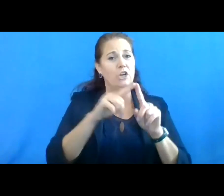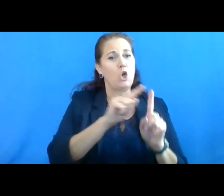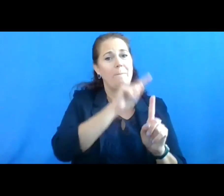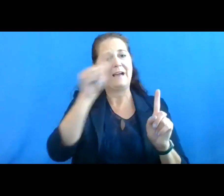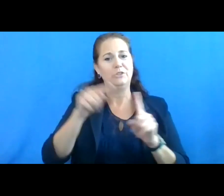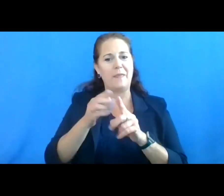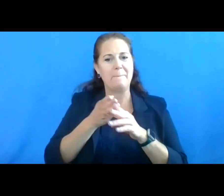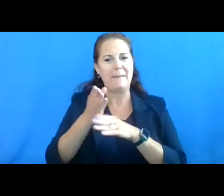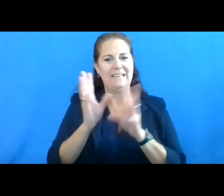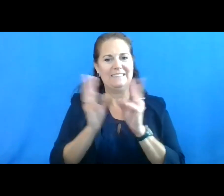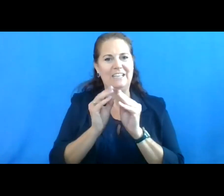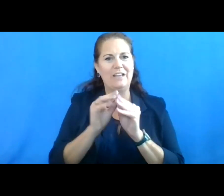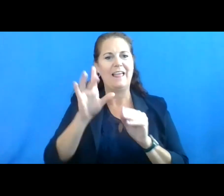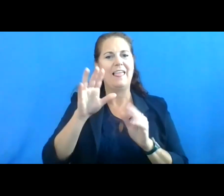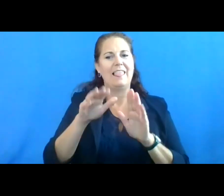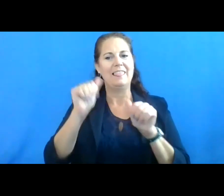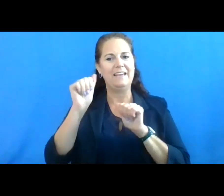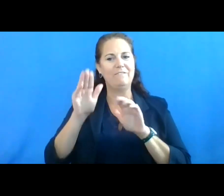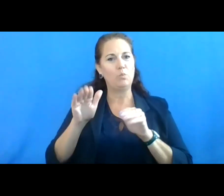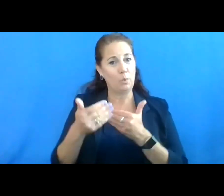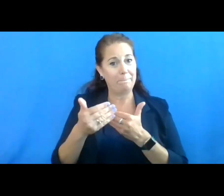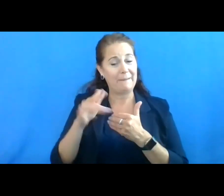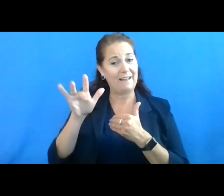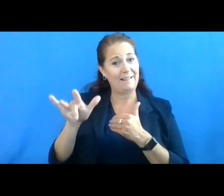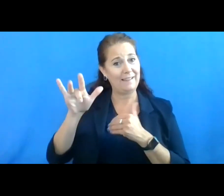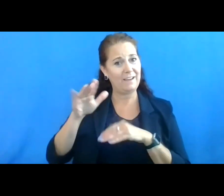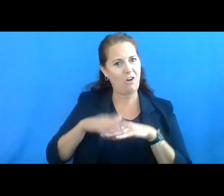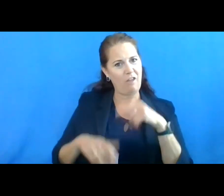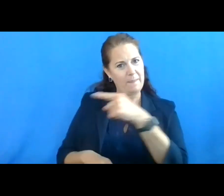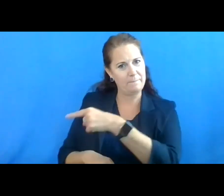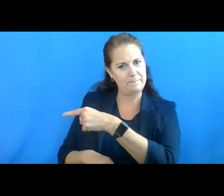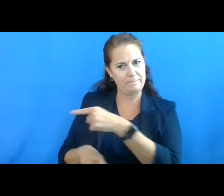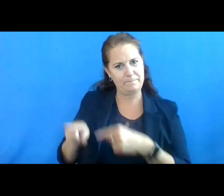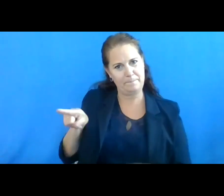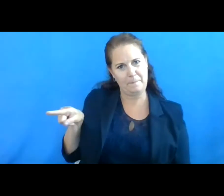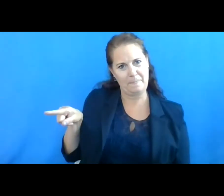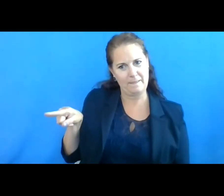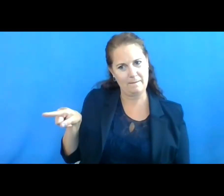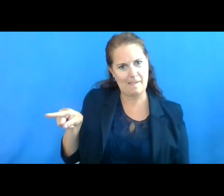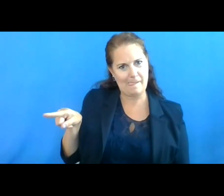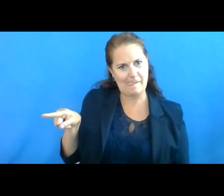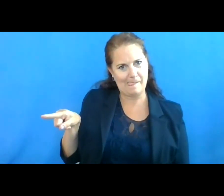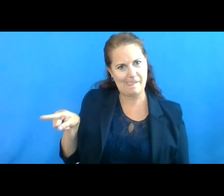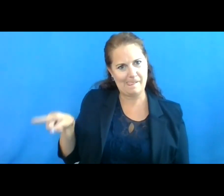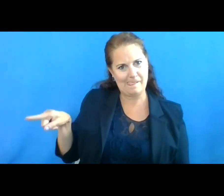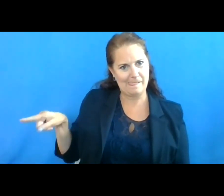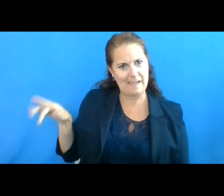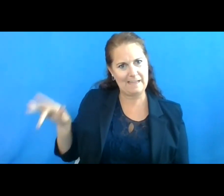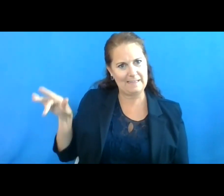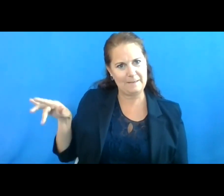you can click “leave room” on the bottom right and you can click “leave breakout room” and that will take you back to the main session, and if you click “leave meeting”